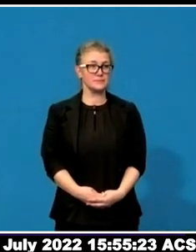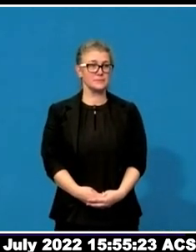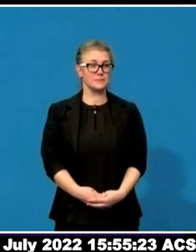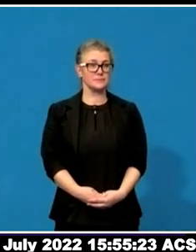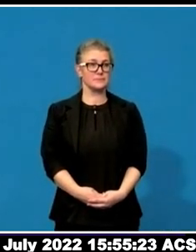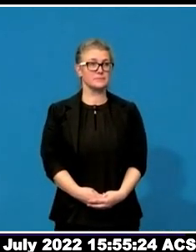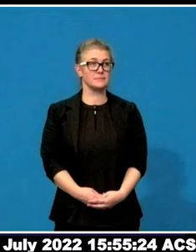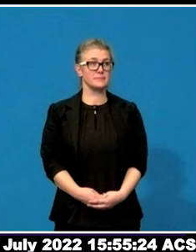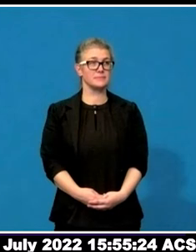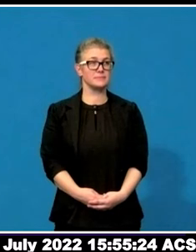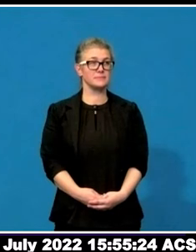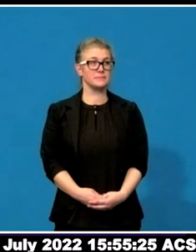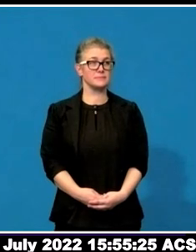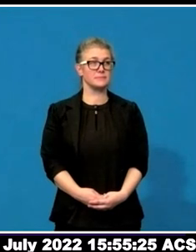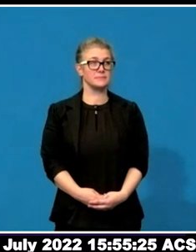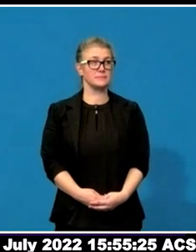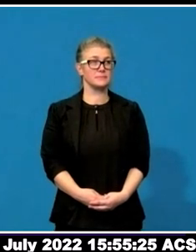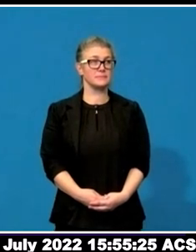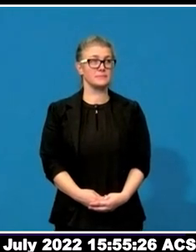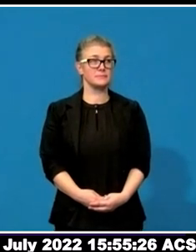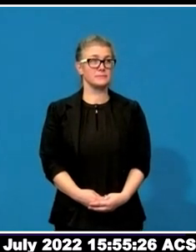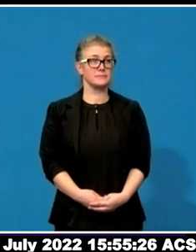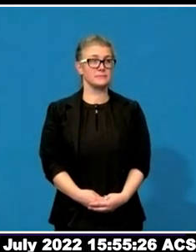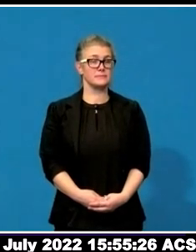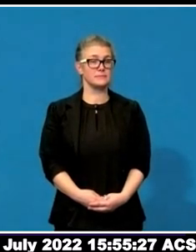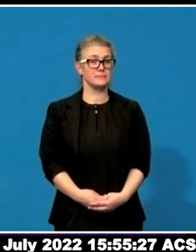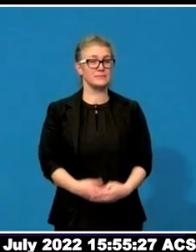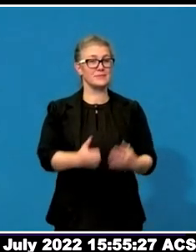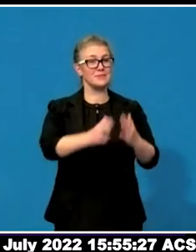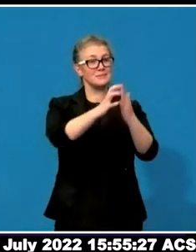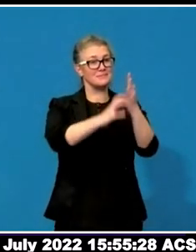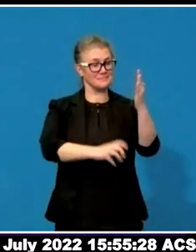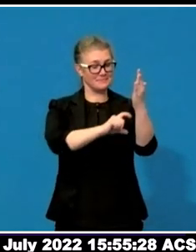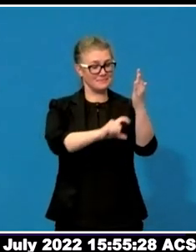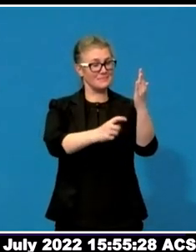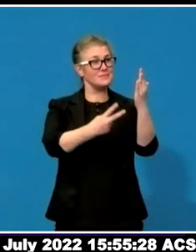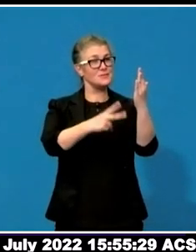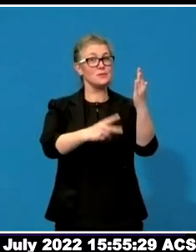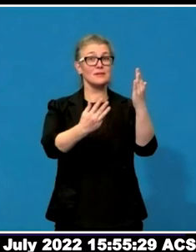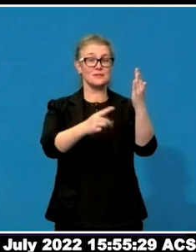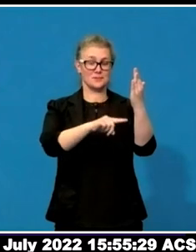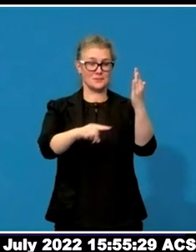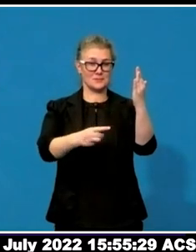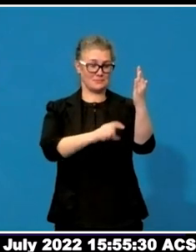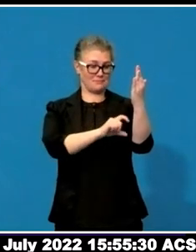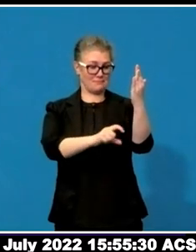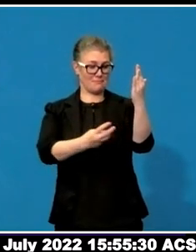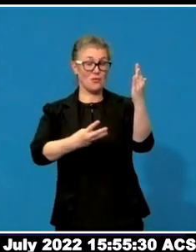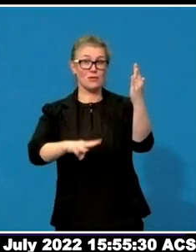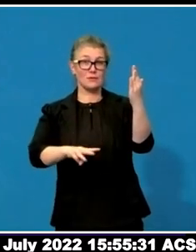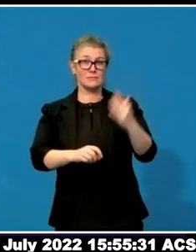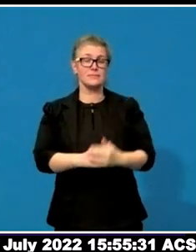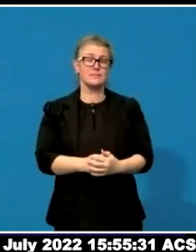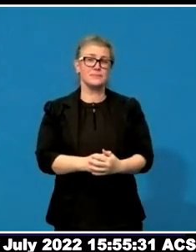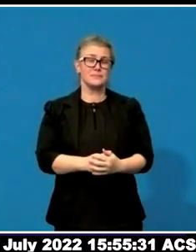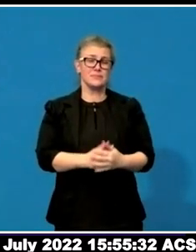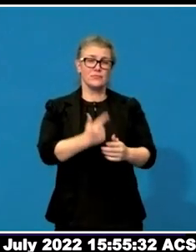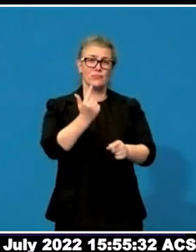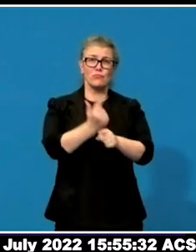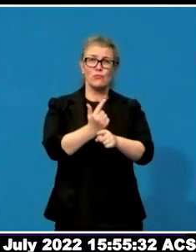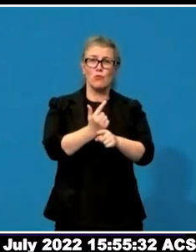In your statement at paragraphs 29 to 30, you refer to a reluctance to engage